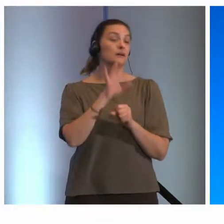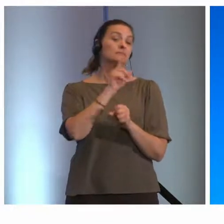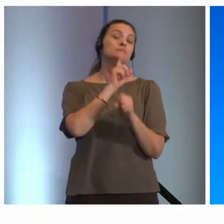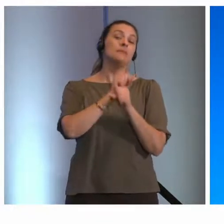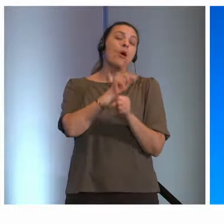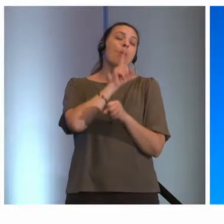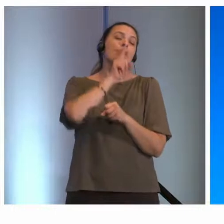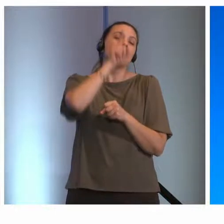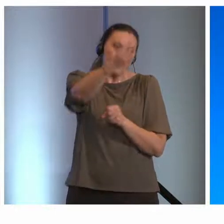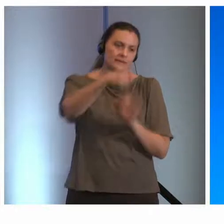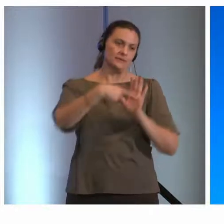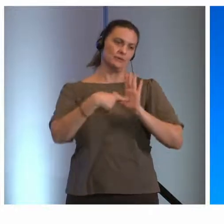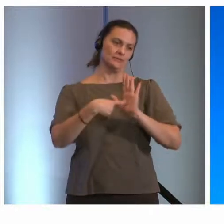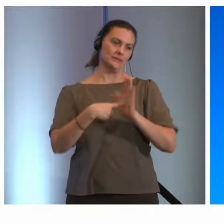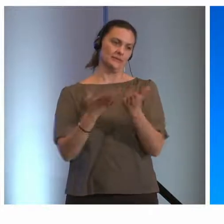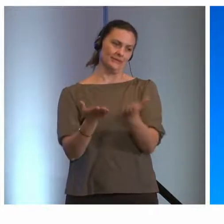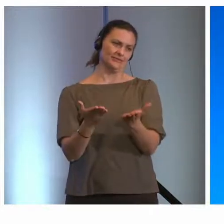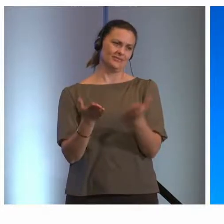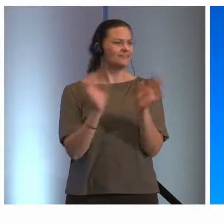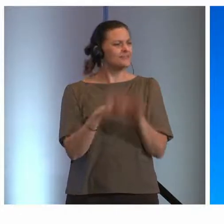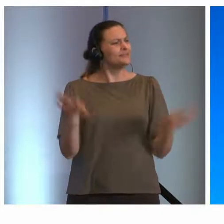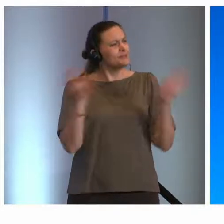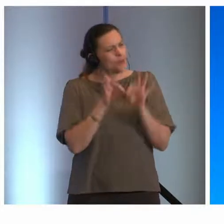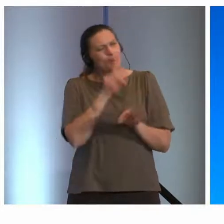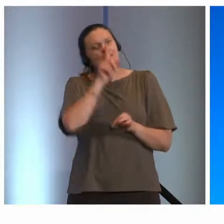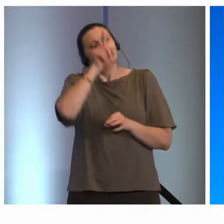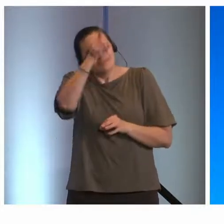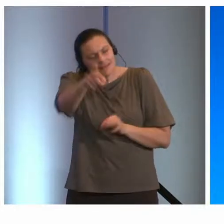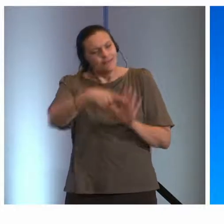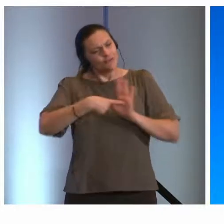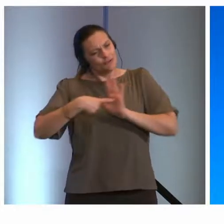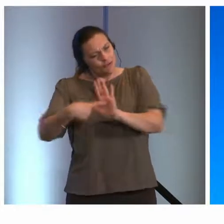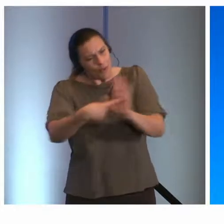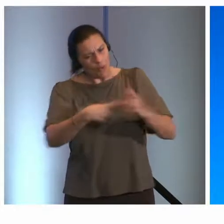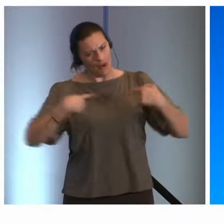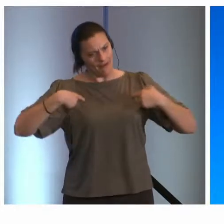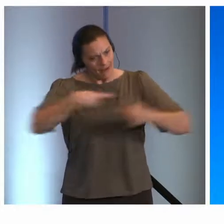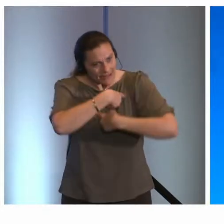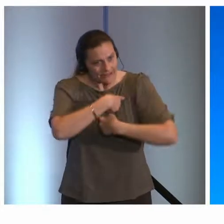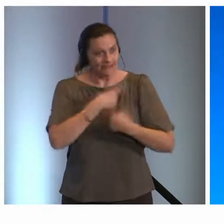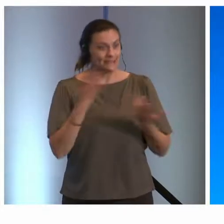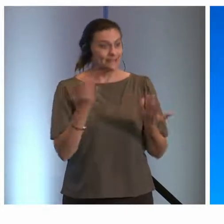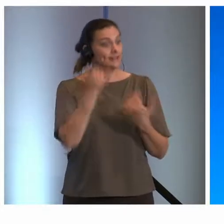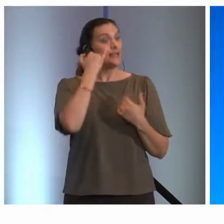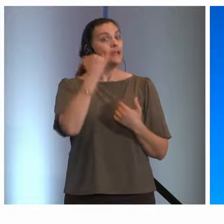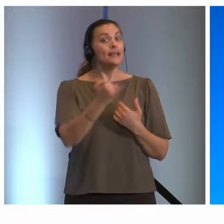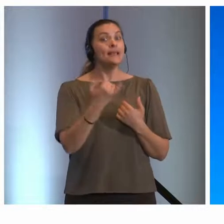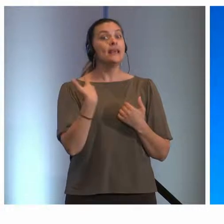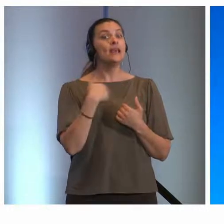(A pause), these are all good, authentic representations; so it's important that we have authenticity for us, because,